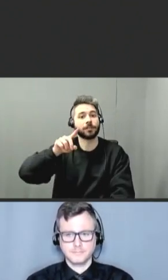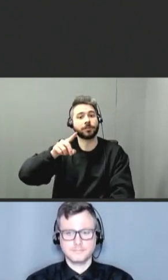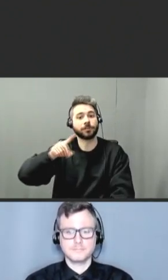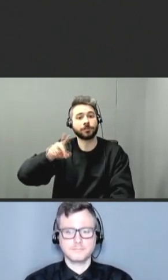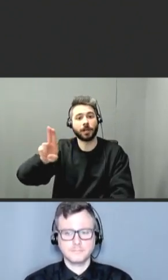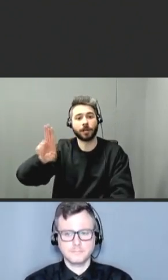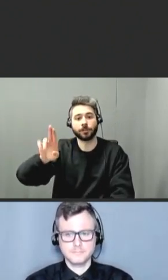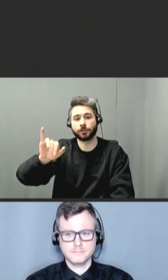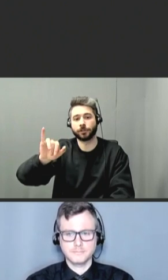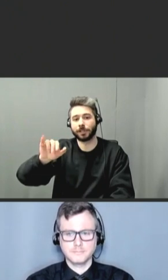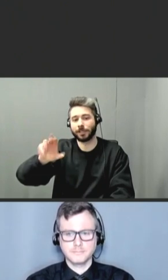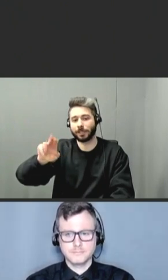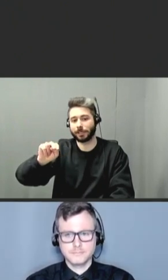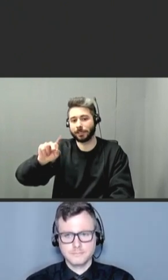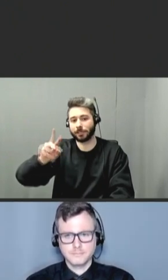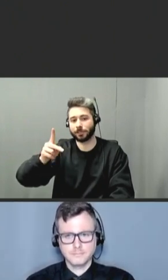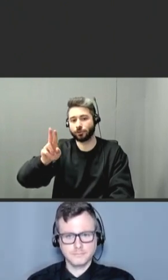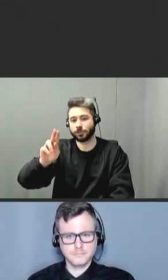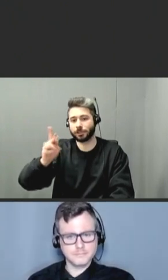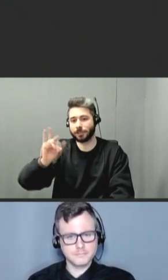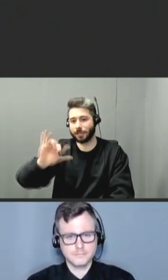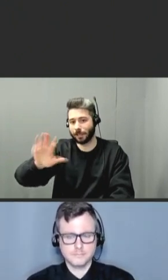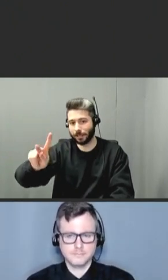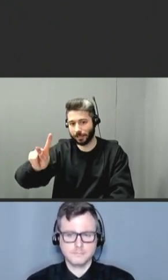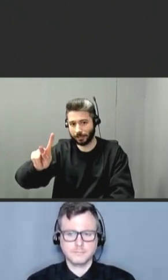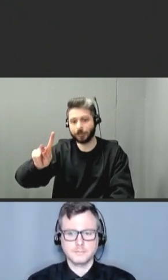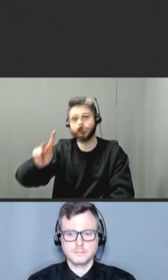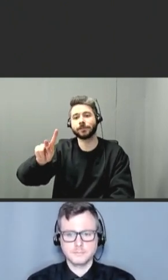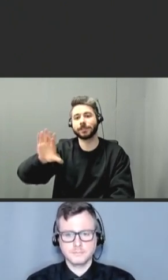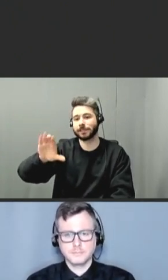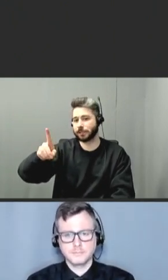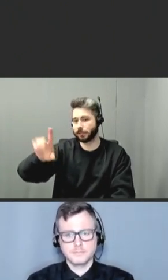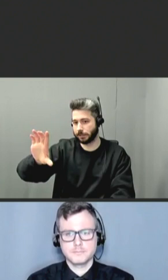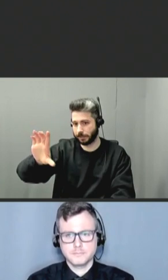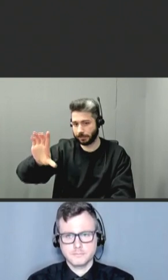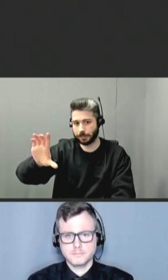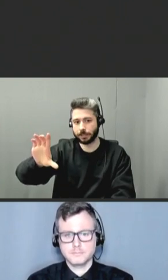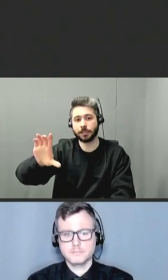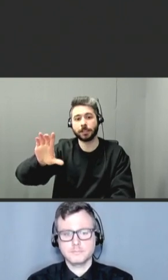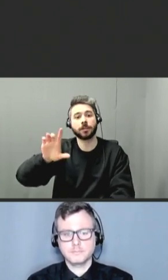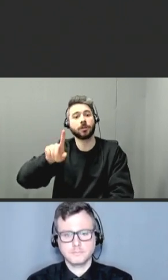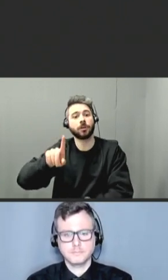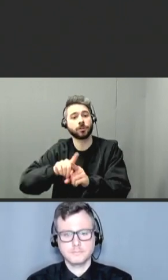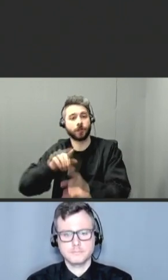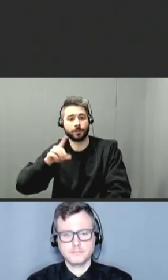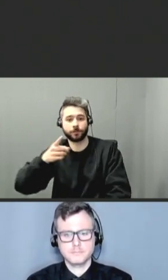Cracalik from the Centers for Disease Control and Convention, and we'll also have Dr. Matt Oster,